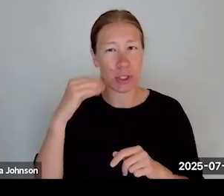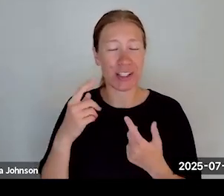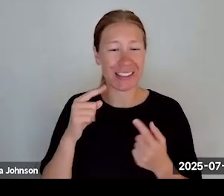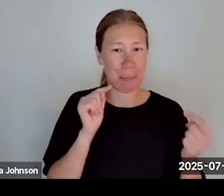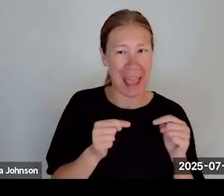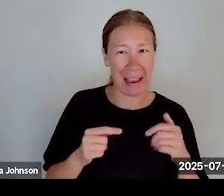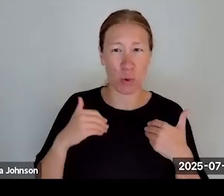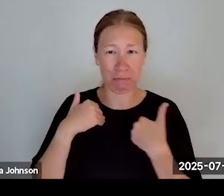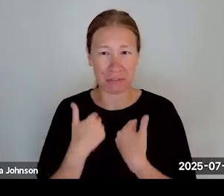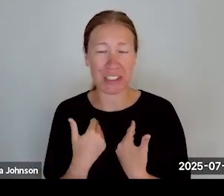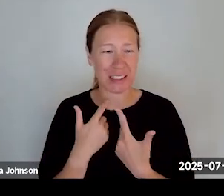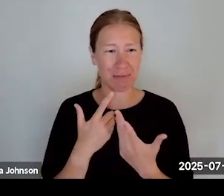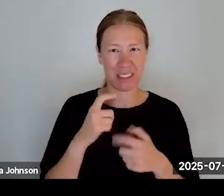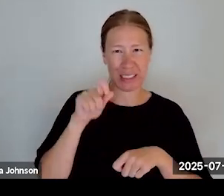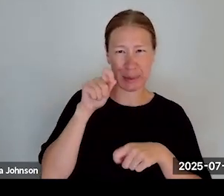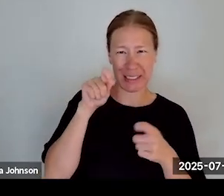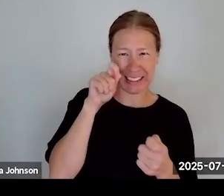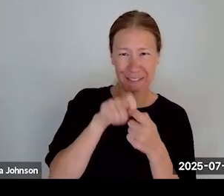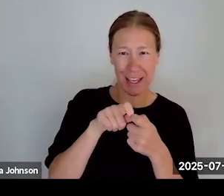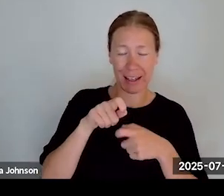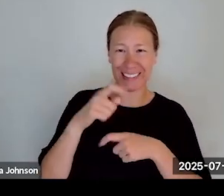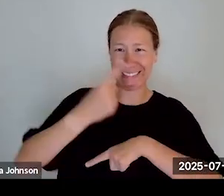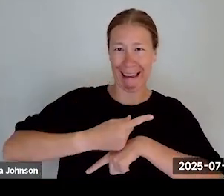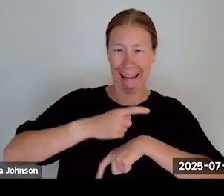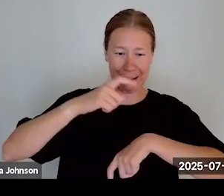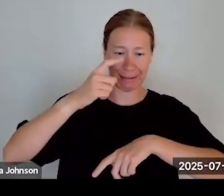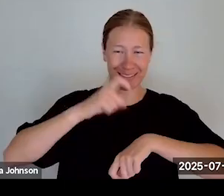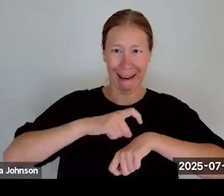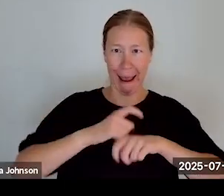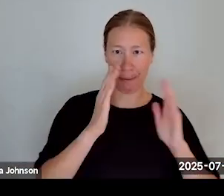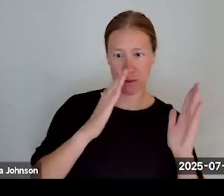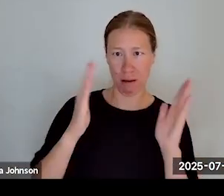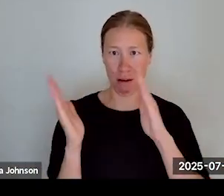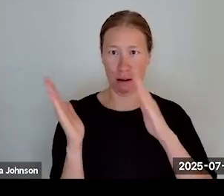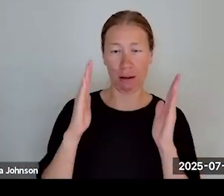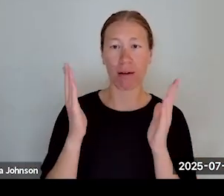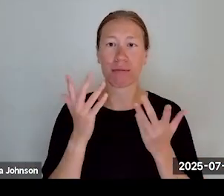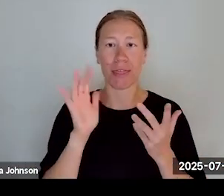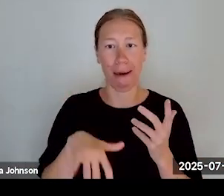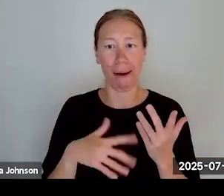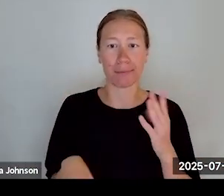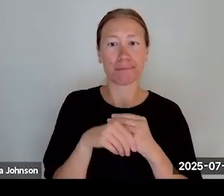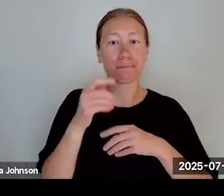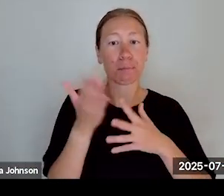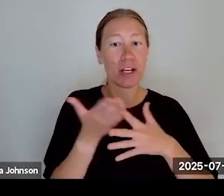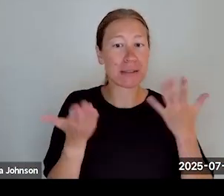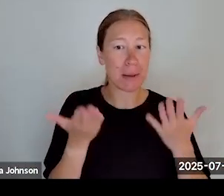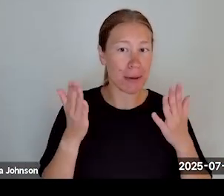at particular times of day. Ergonomic equipment like chairs, desks, keyboards, and mice